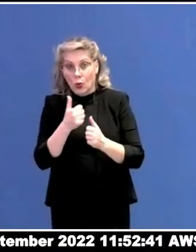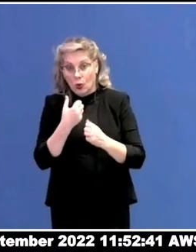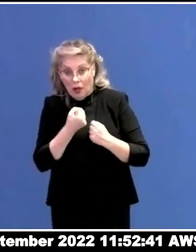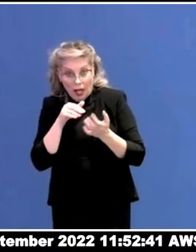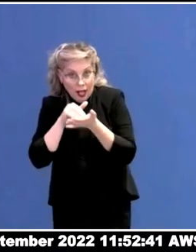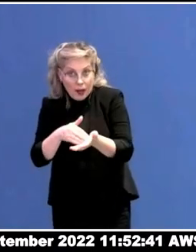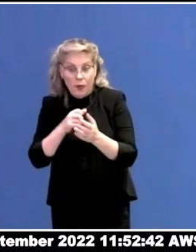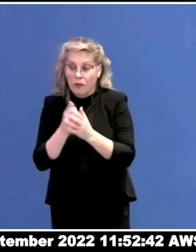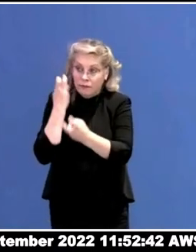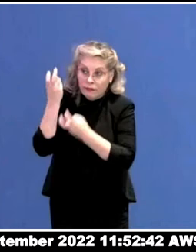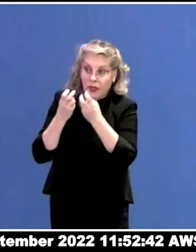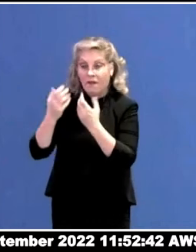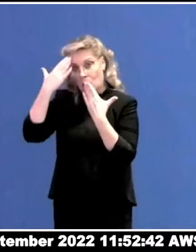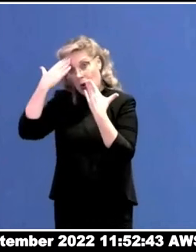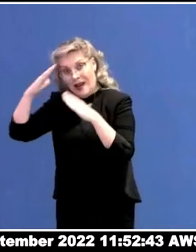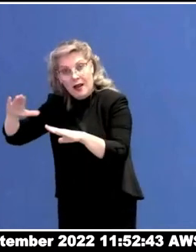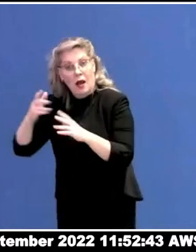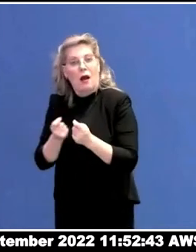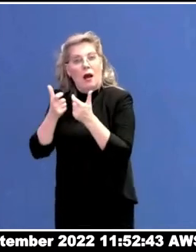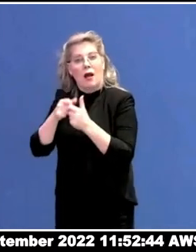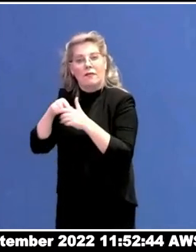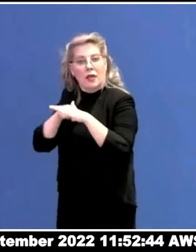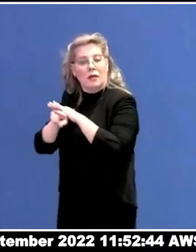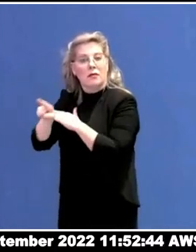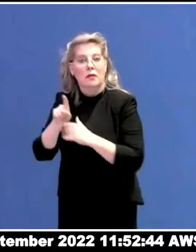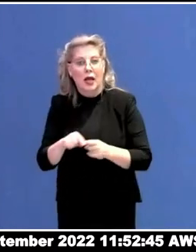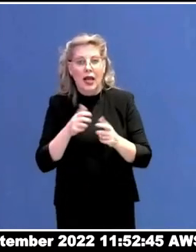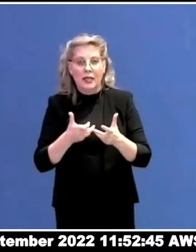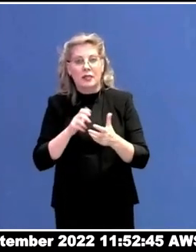MS McMAHON: You were actively involved in developing safety plans? Individually, yes.